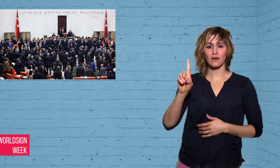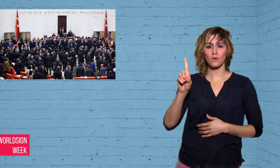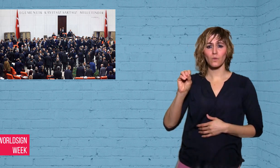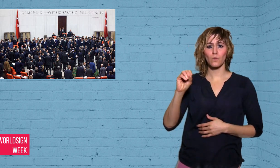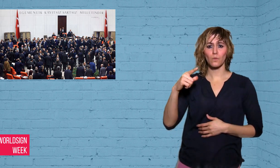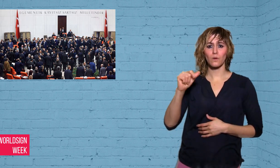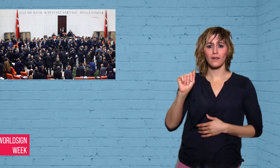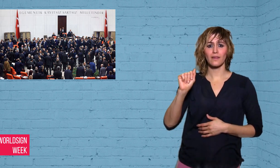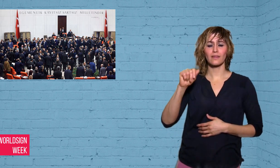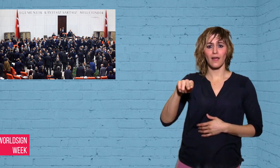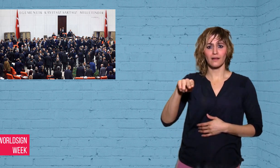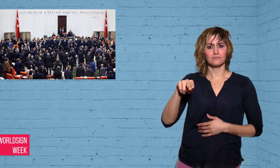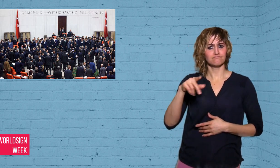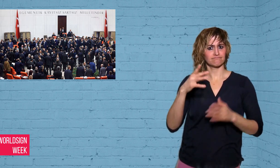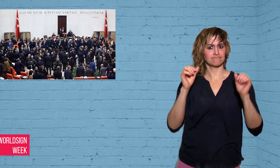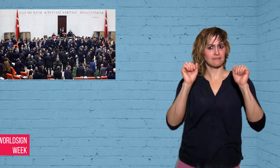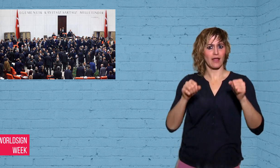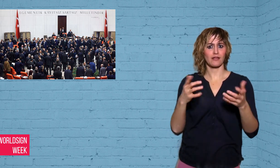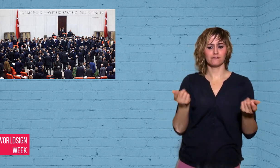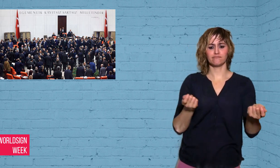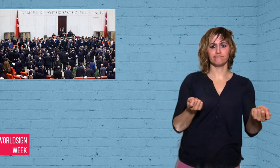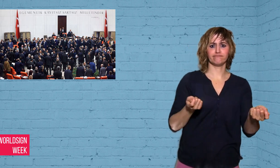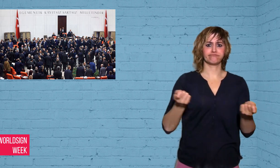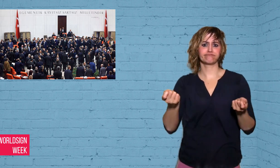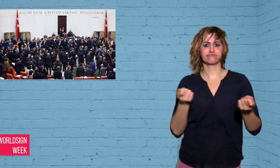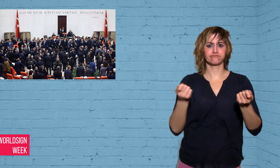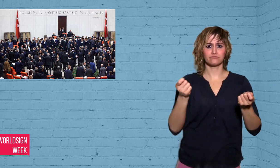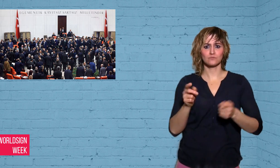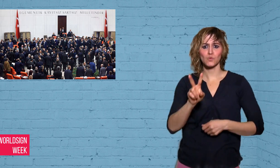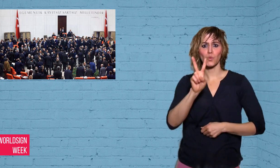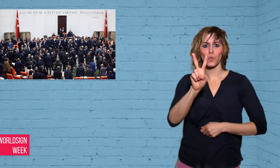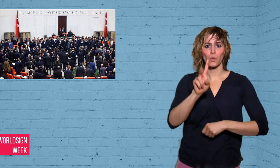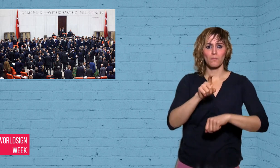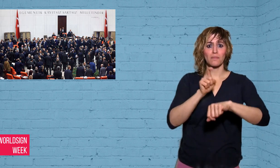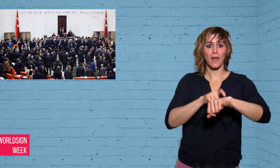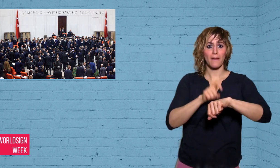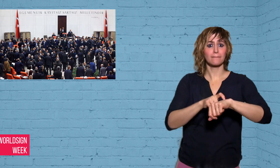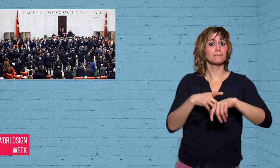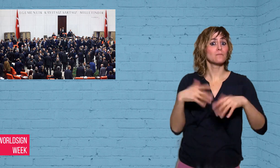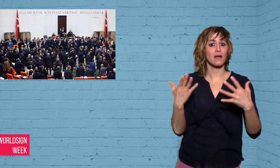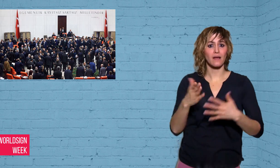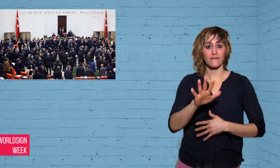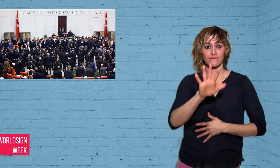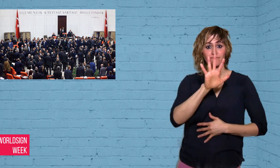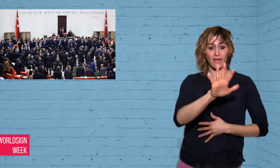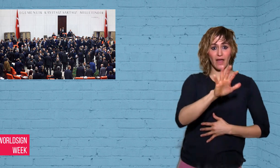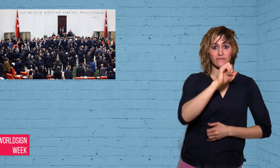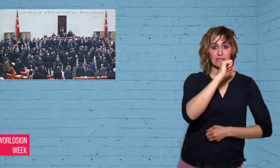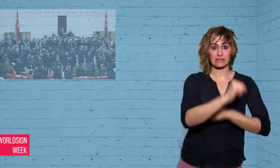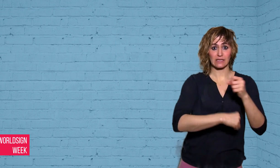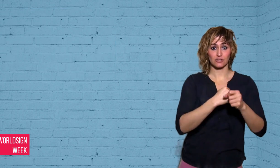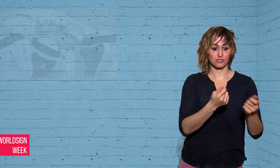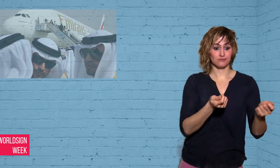two more five-year terms, up to 2029.